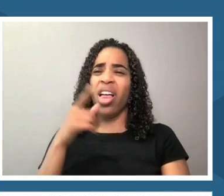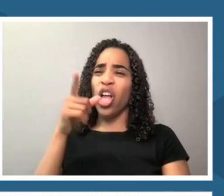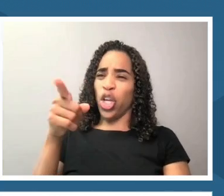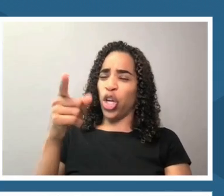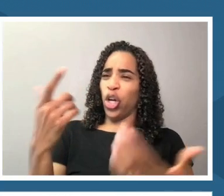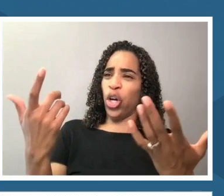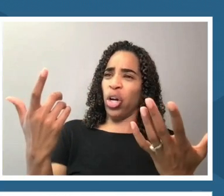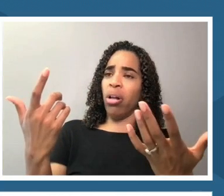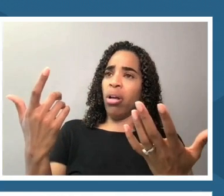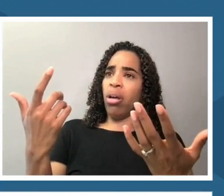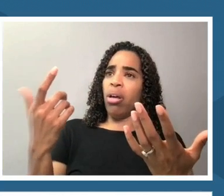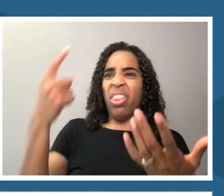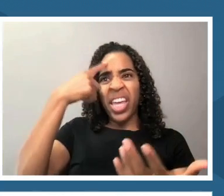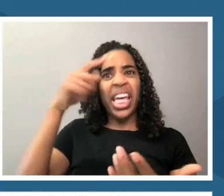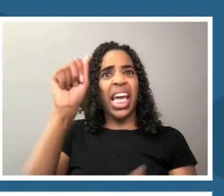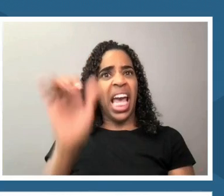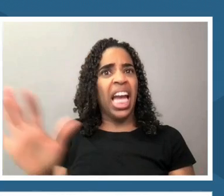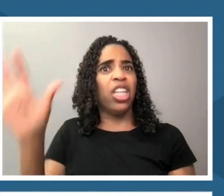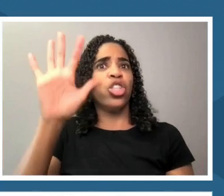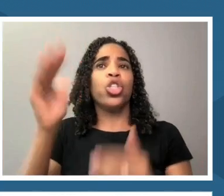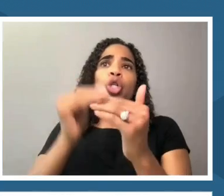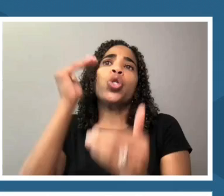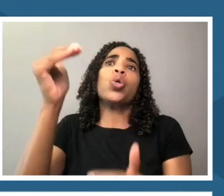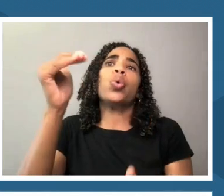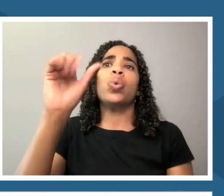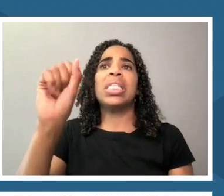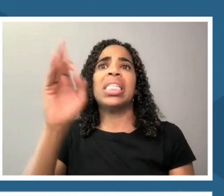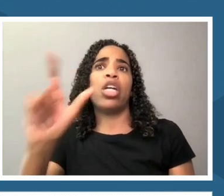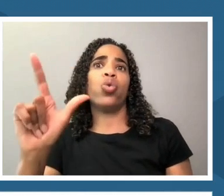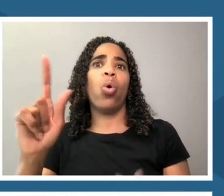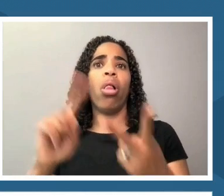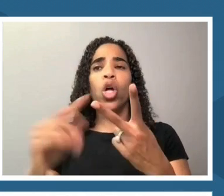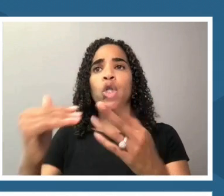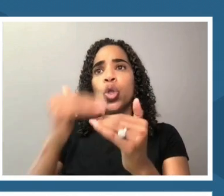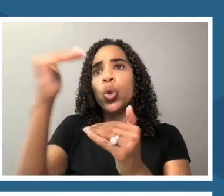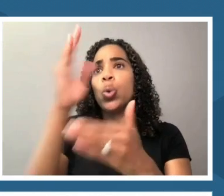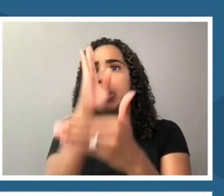in the perpetrator's motive